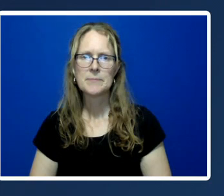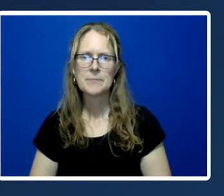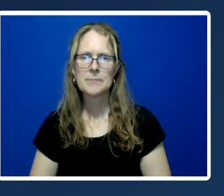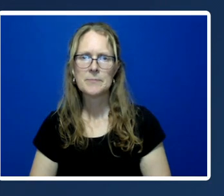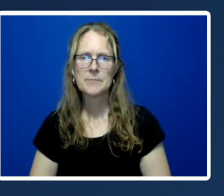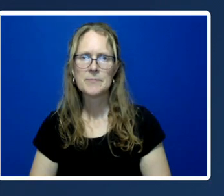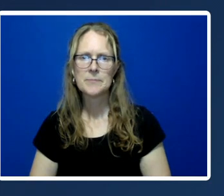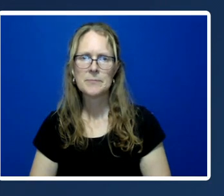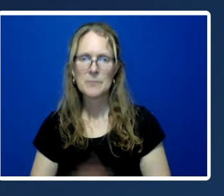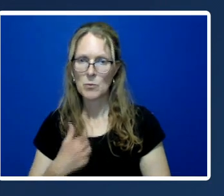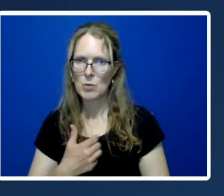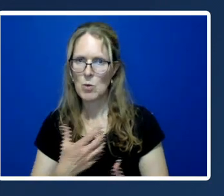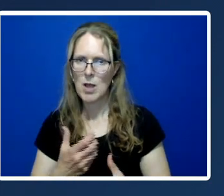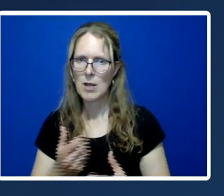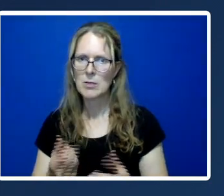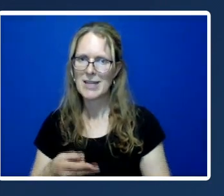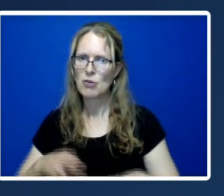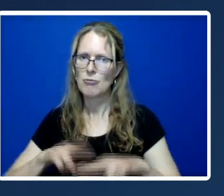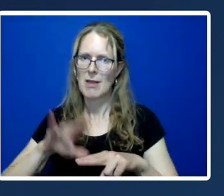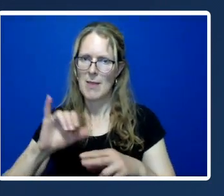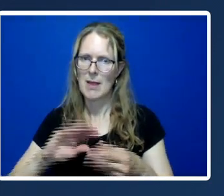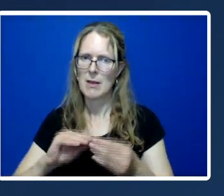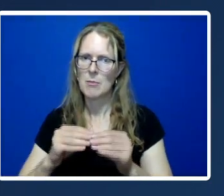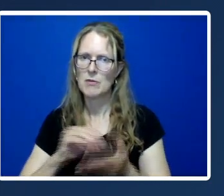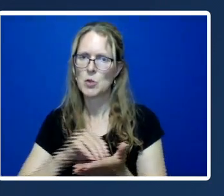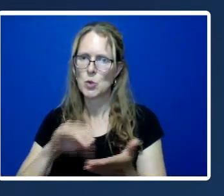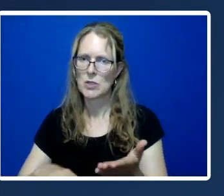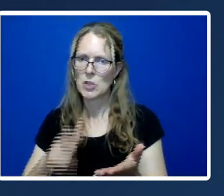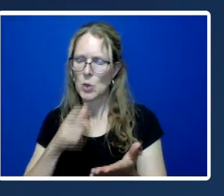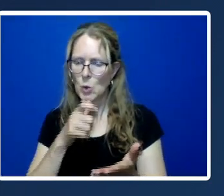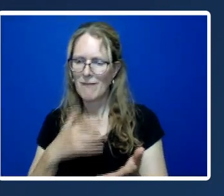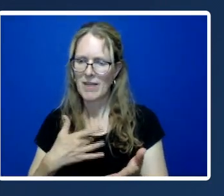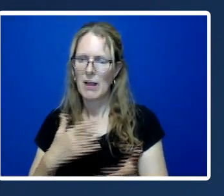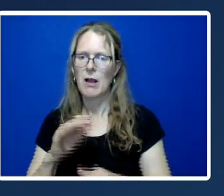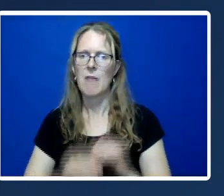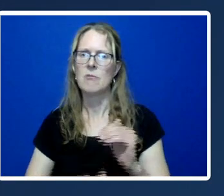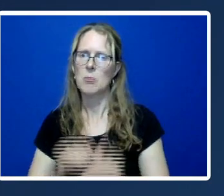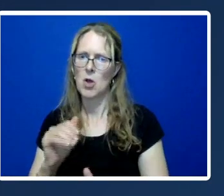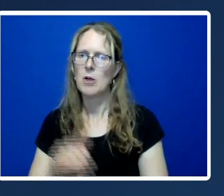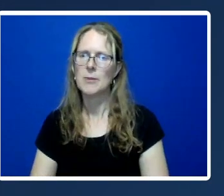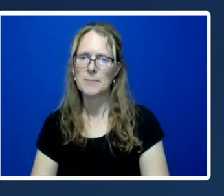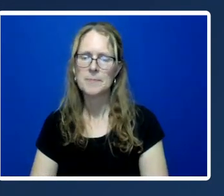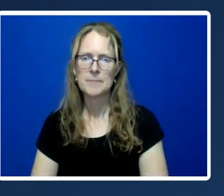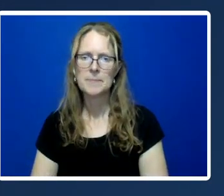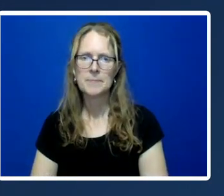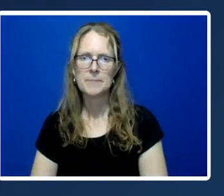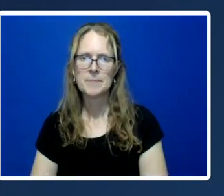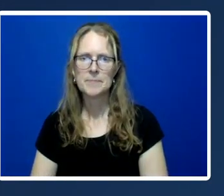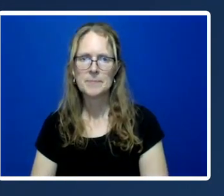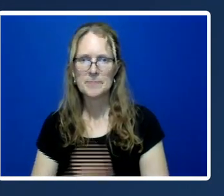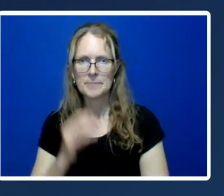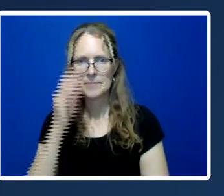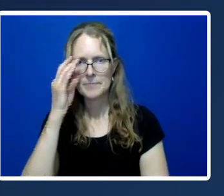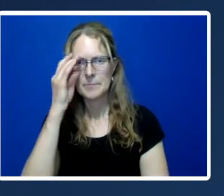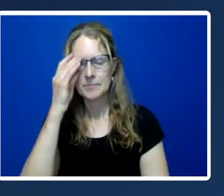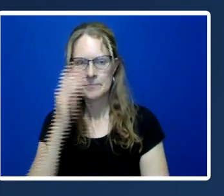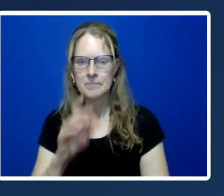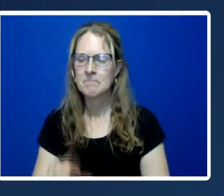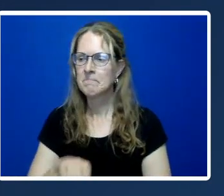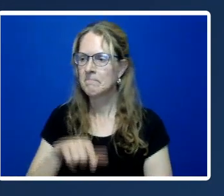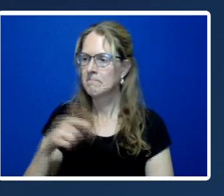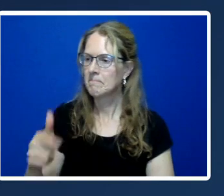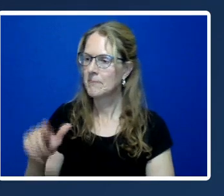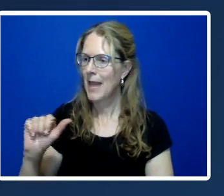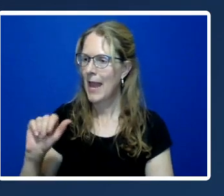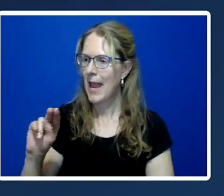who feel comfortable doing that. Next slide, please. And I will pass the baton to Angela.